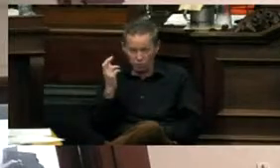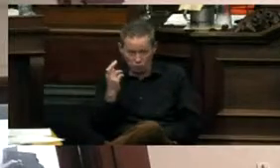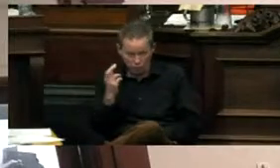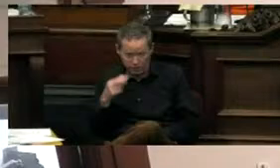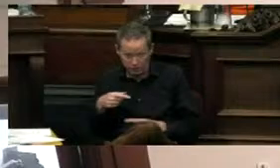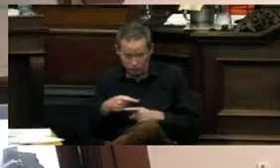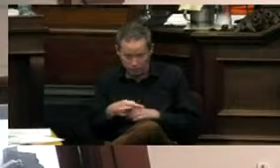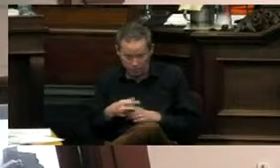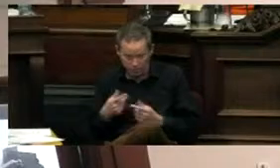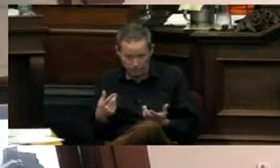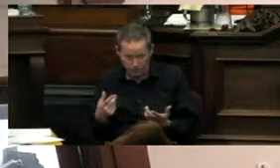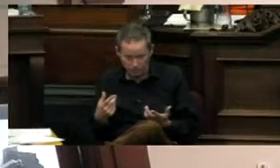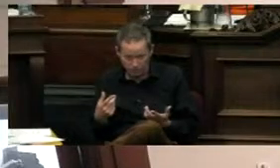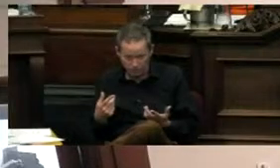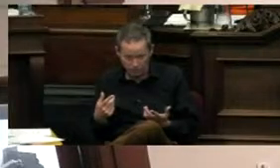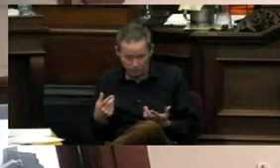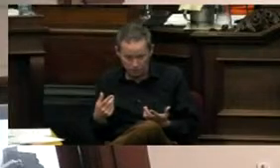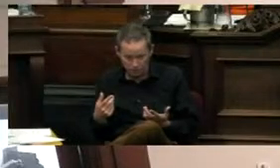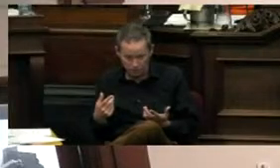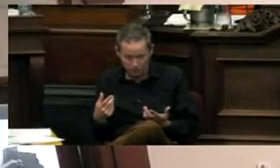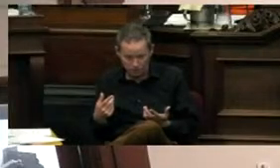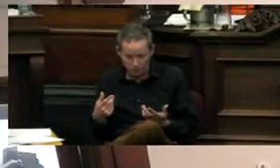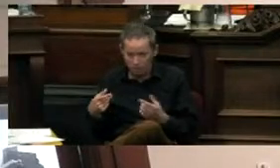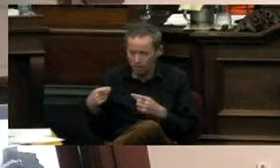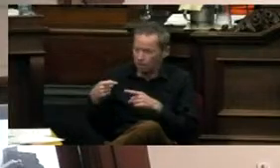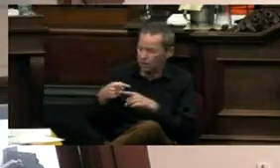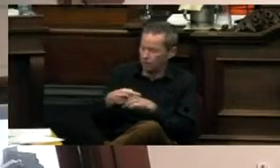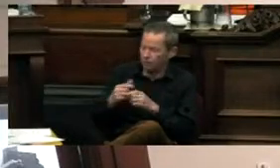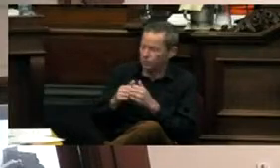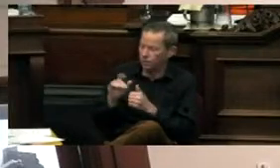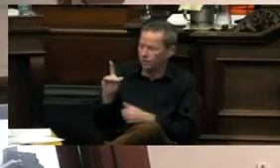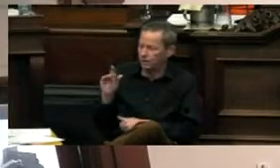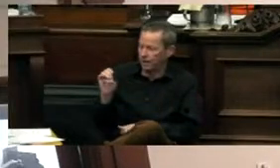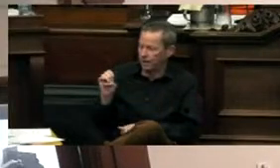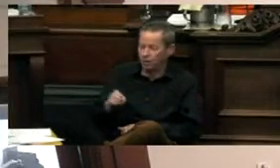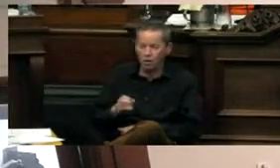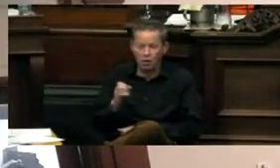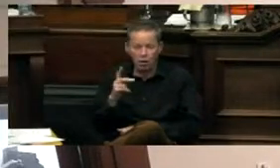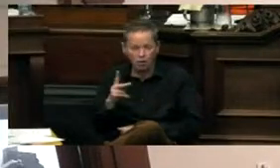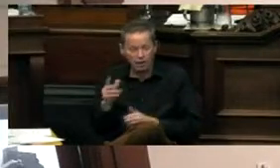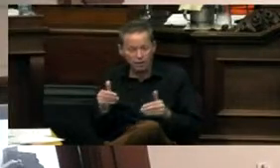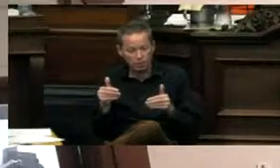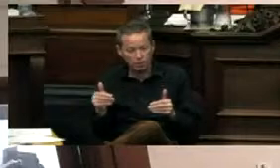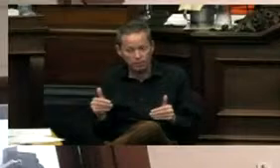to answer it other than there's at least two members of council that can't make the meeting and